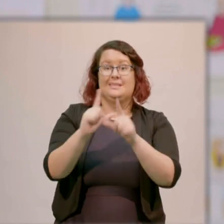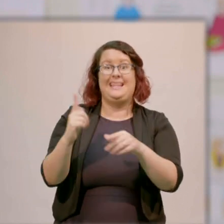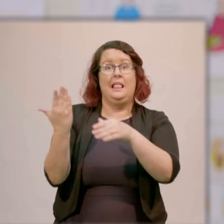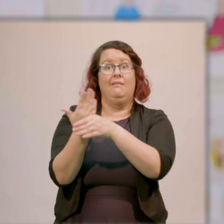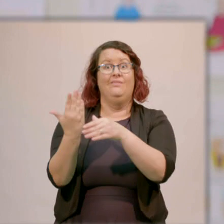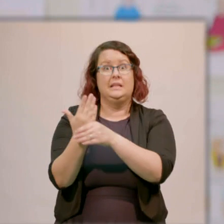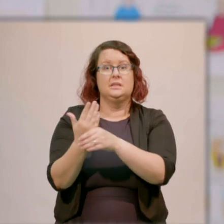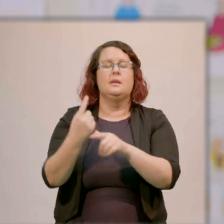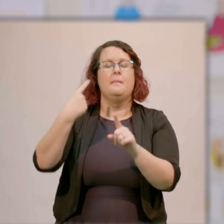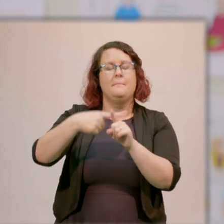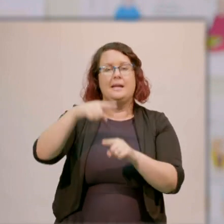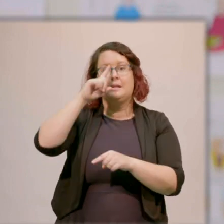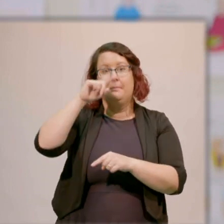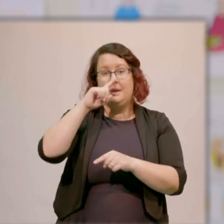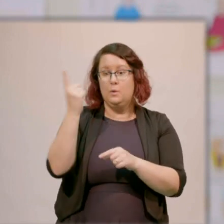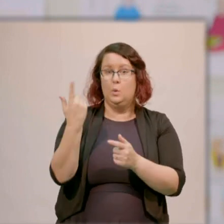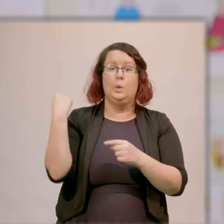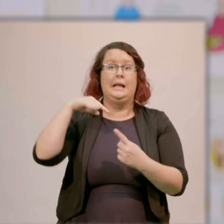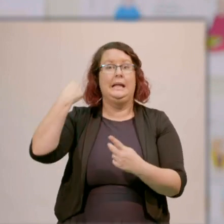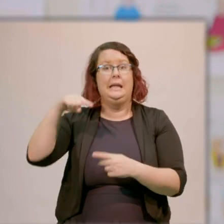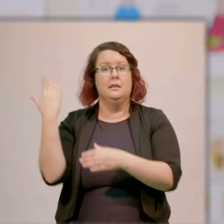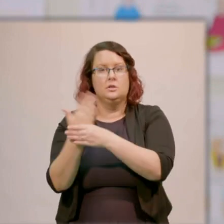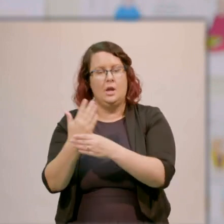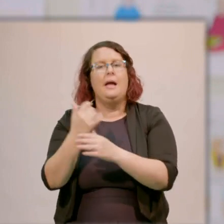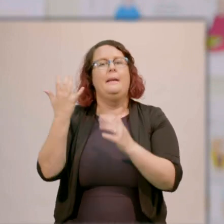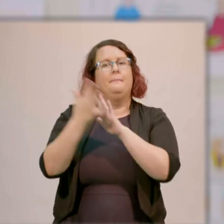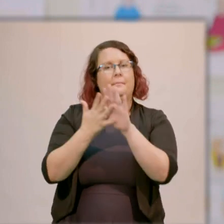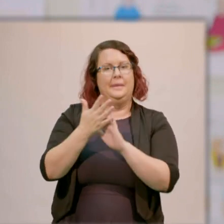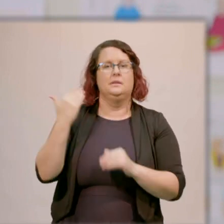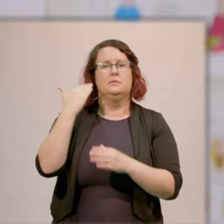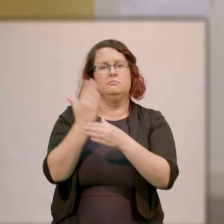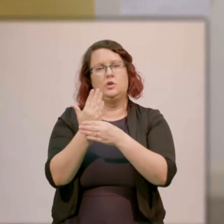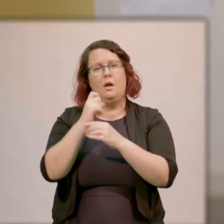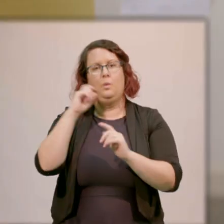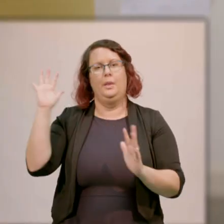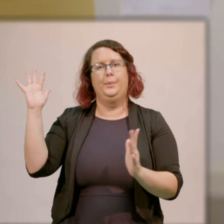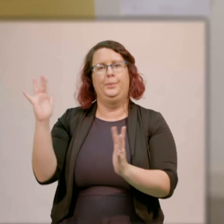and the culling of sharks, will destroy shark populations.